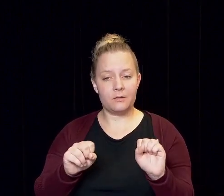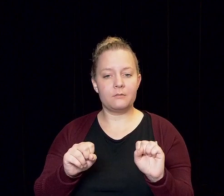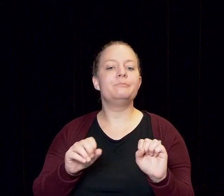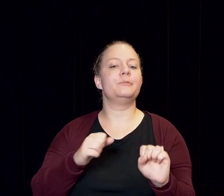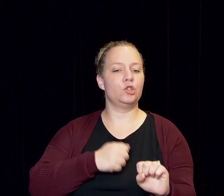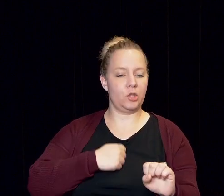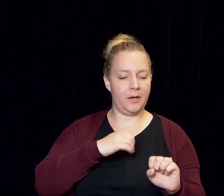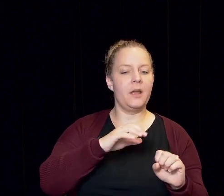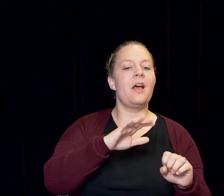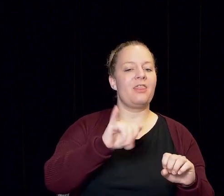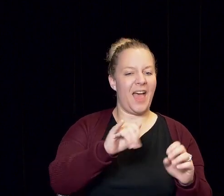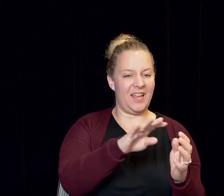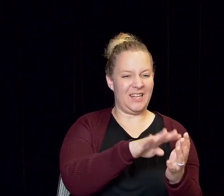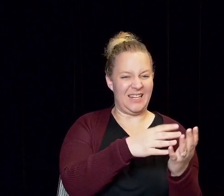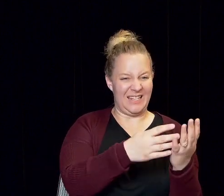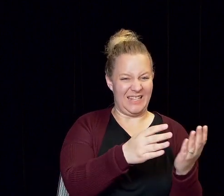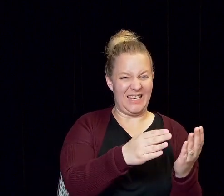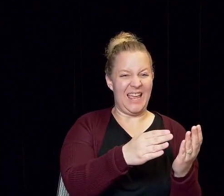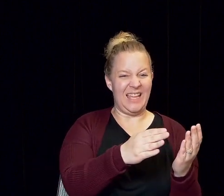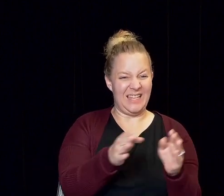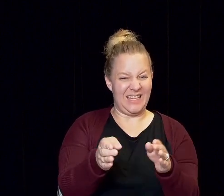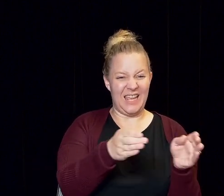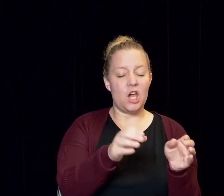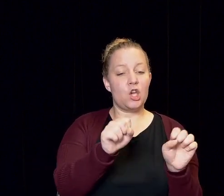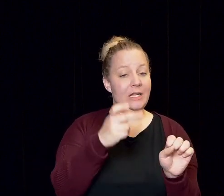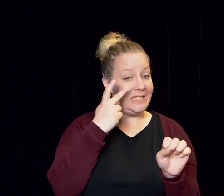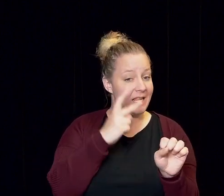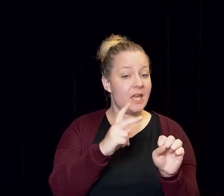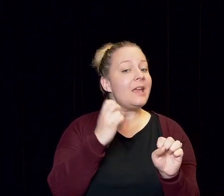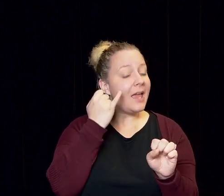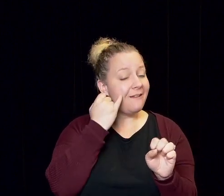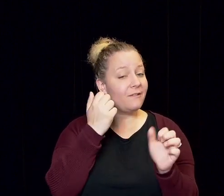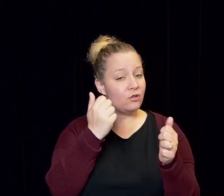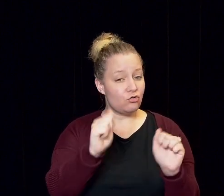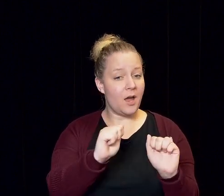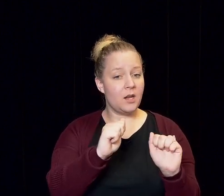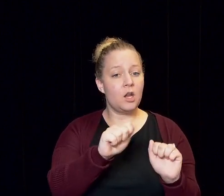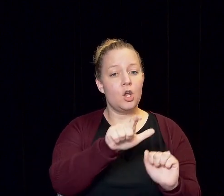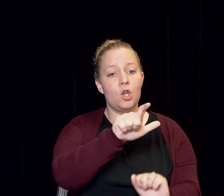we could see that as well. We could see that if I tried dividing 24 divided by 0, automatically